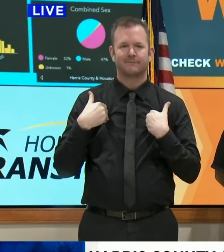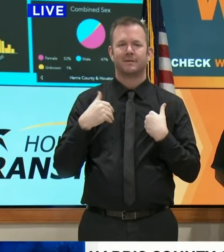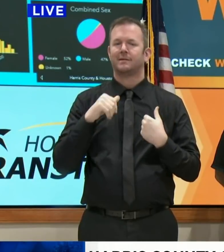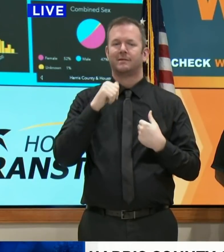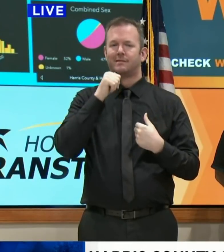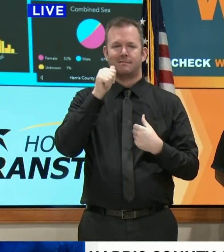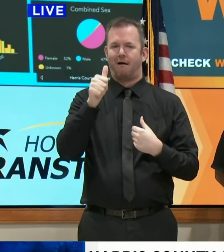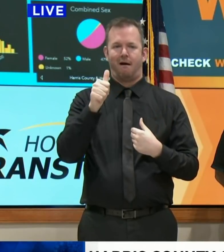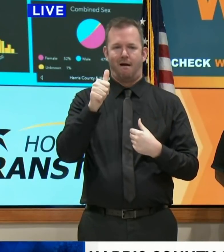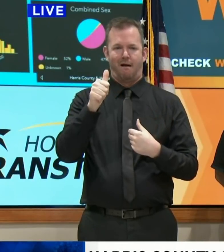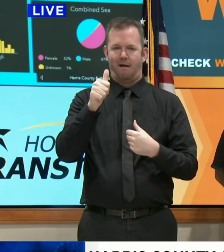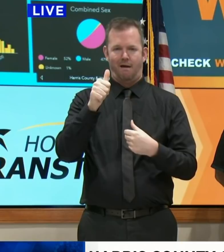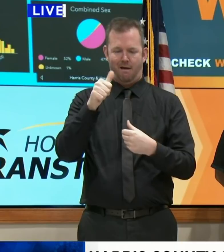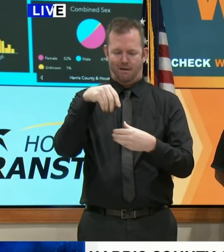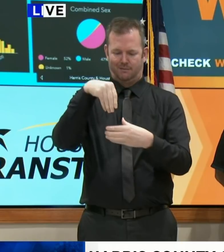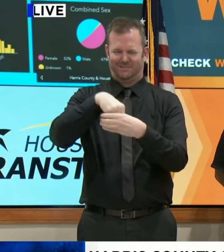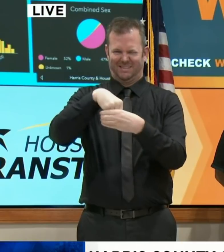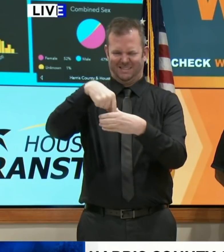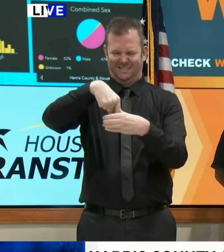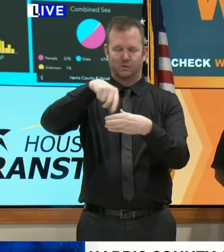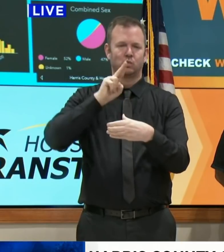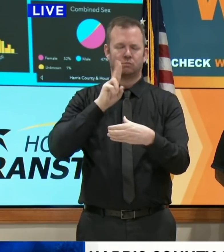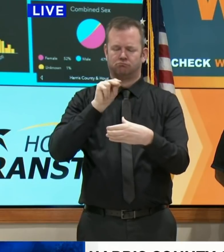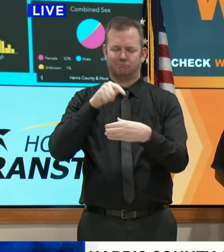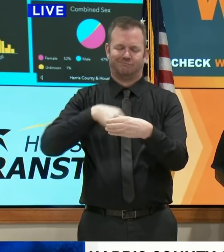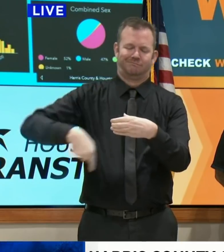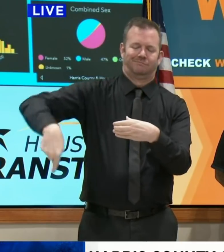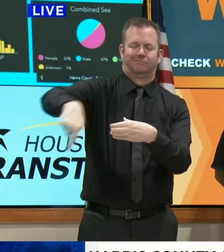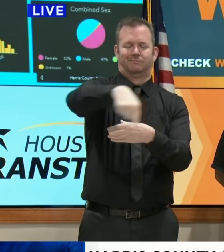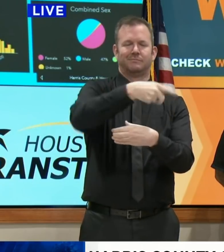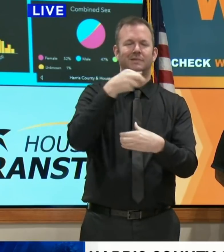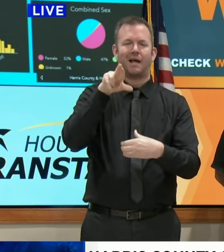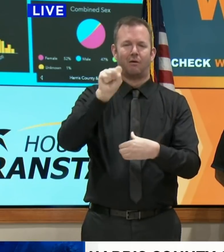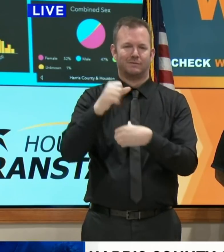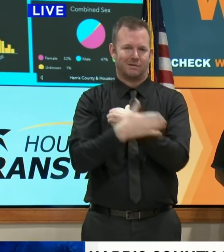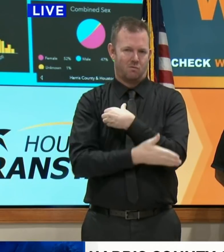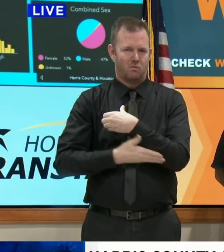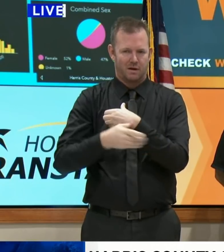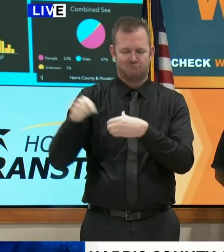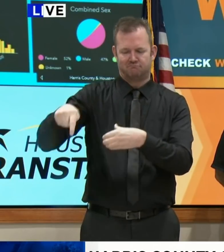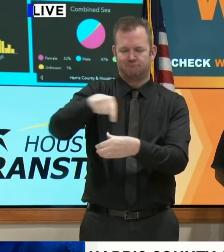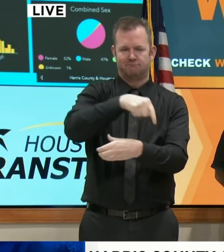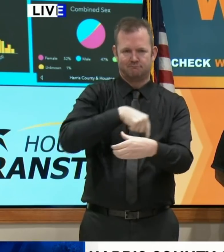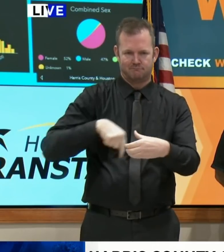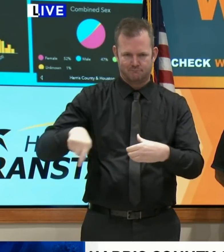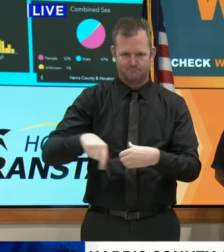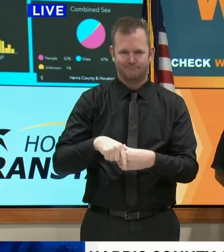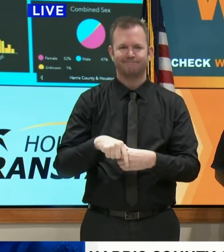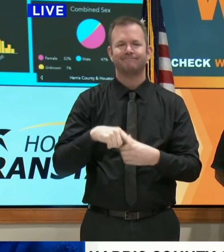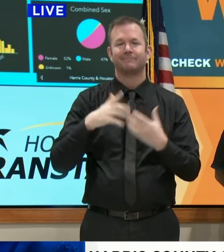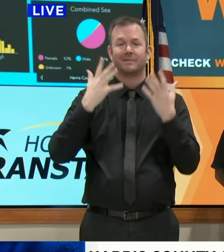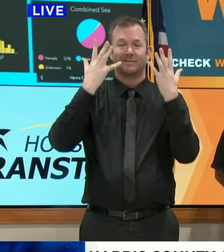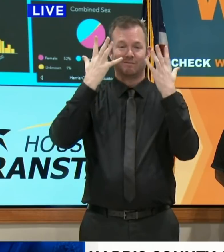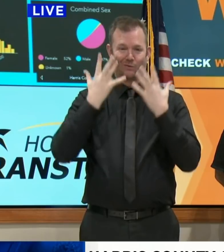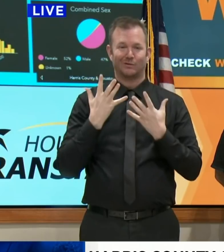As more and more peop >> We told you about at the top We told you about at the top of this newscast, a Harris of this newscast, a Harris County Judge Lina Hidalgo is County Judge Lina Hidalgo is addressing the public amid the addressing the public amid the COVID-19 concerns with us then.